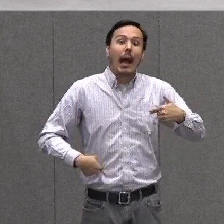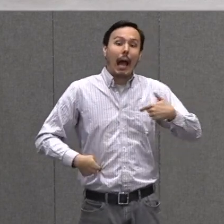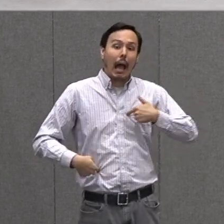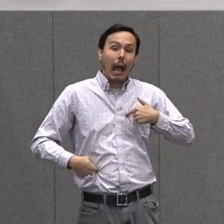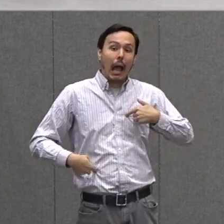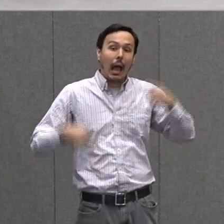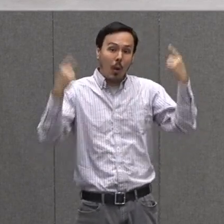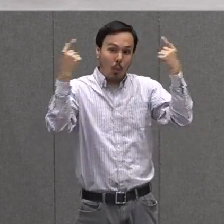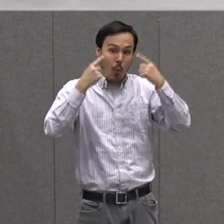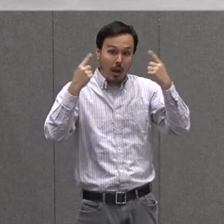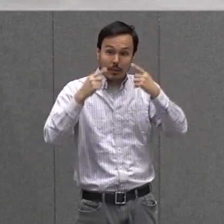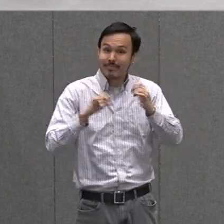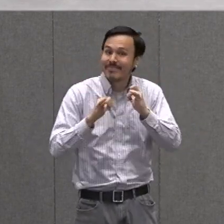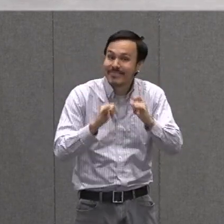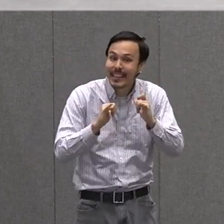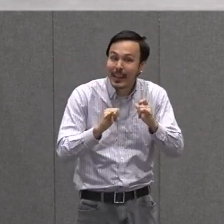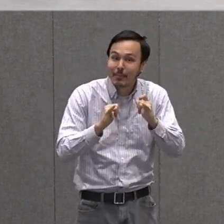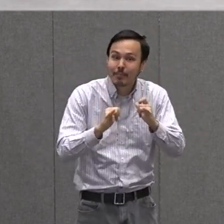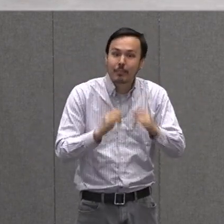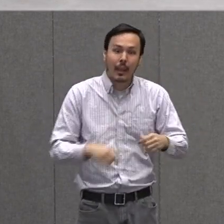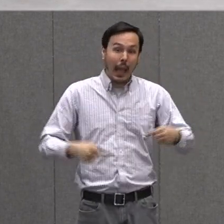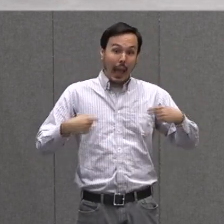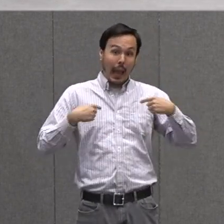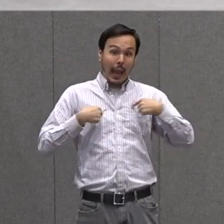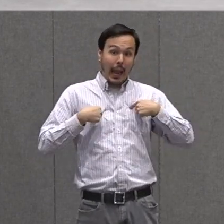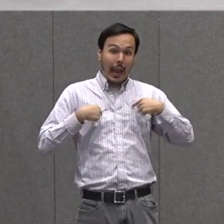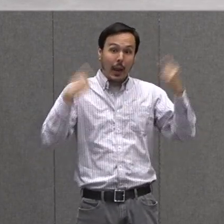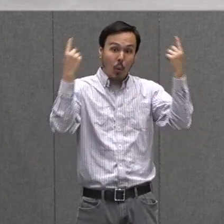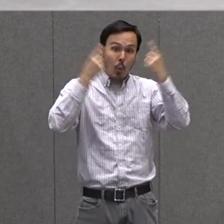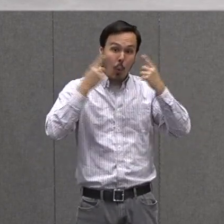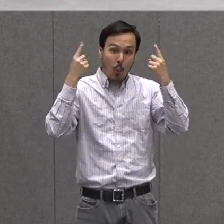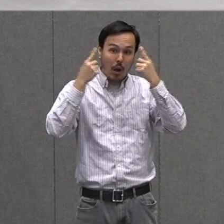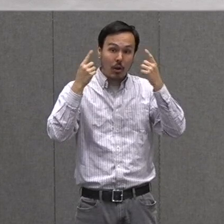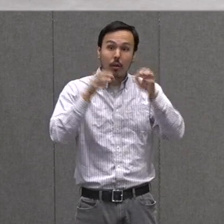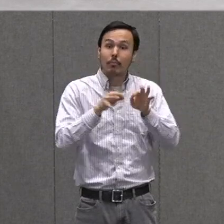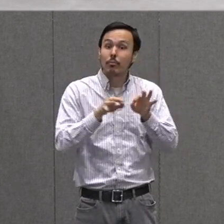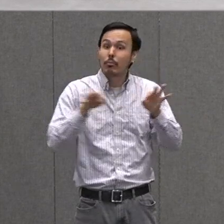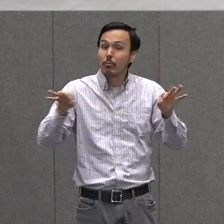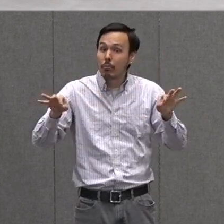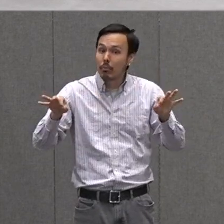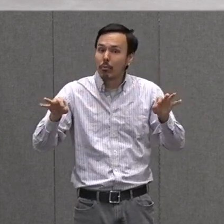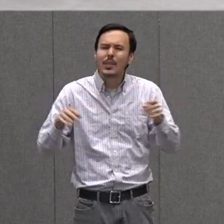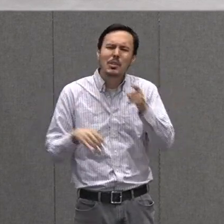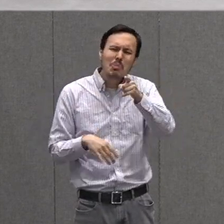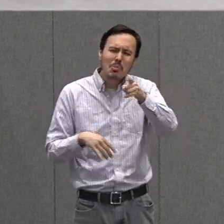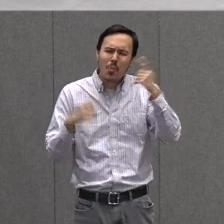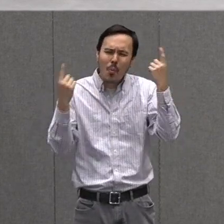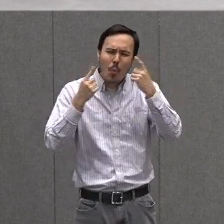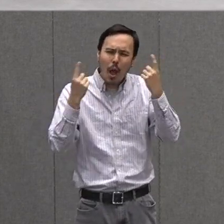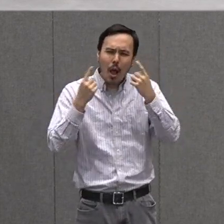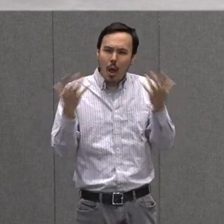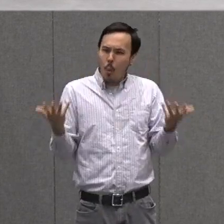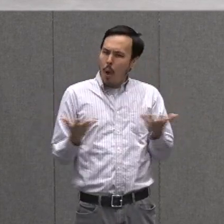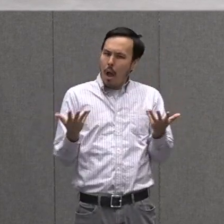Practice that with me, I wonder. What do you wonder about this picture?